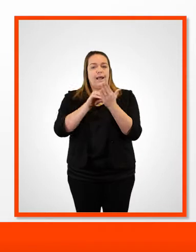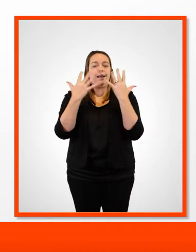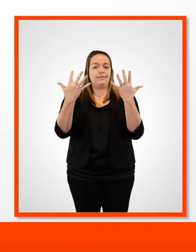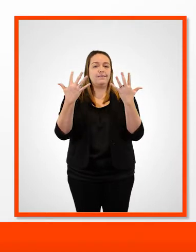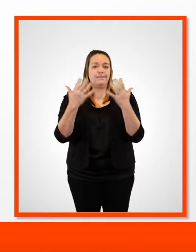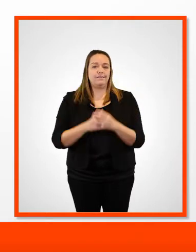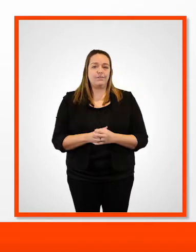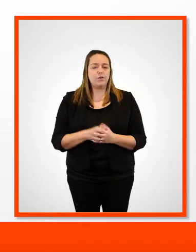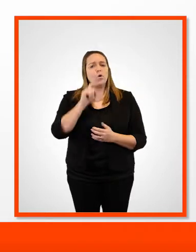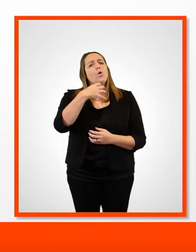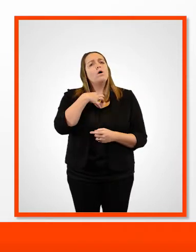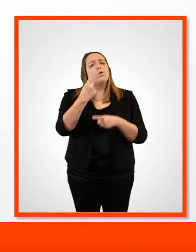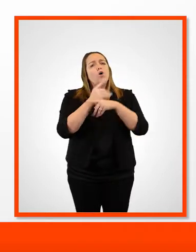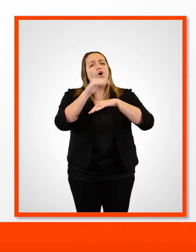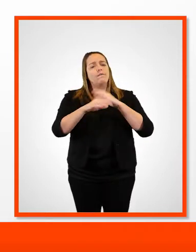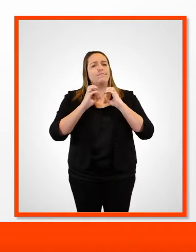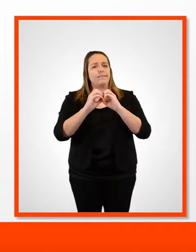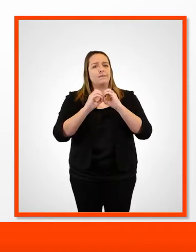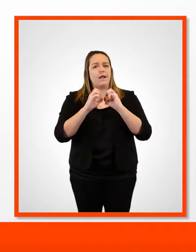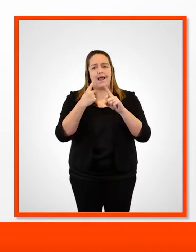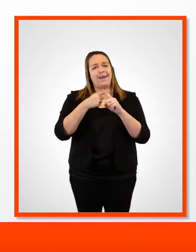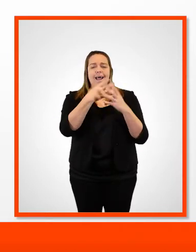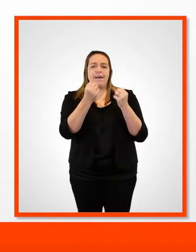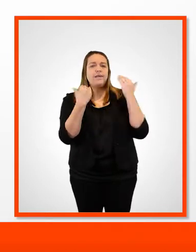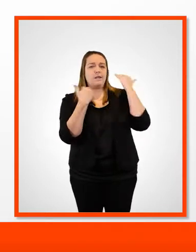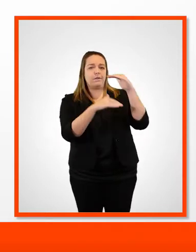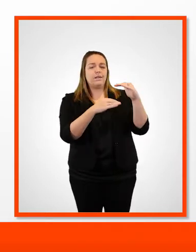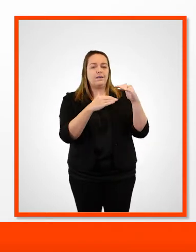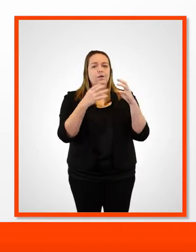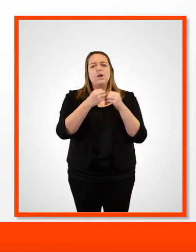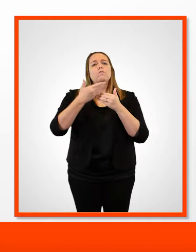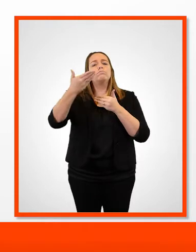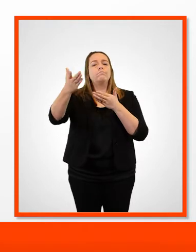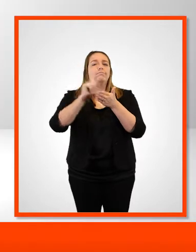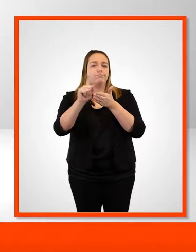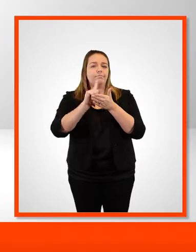We'll talk a little bit more about finger spelling and its limitations in future presentations.